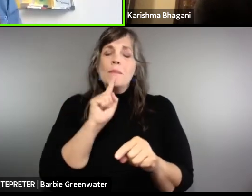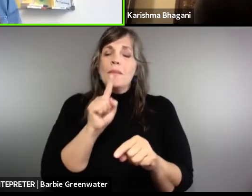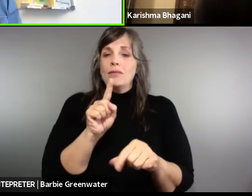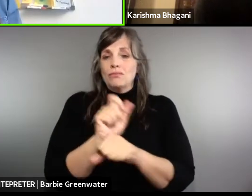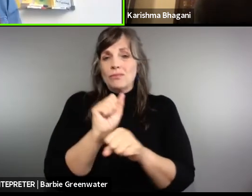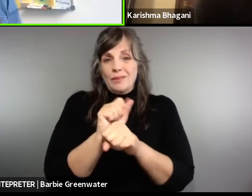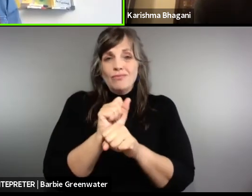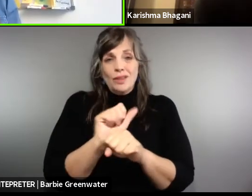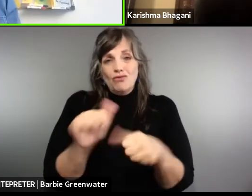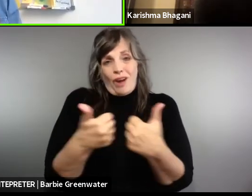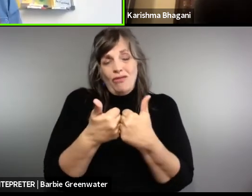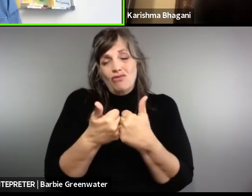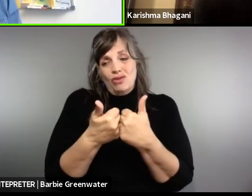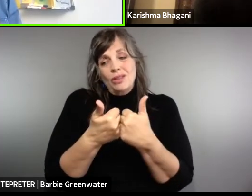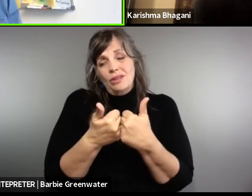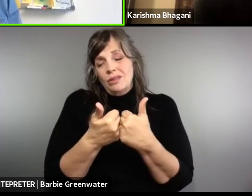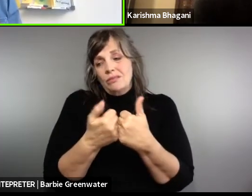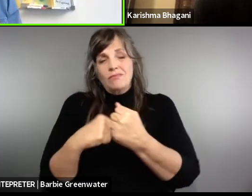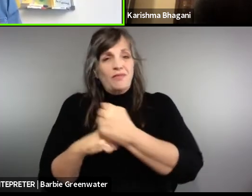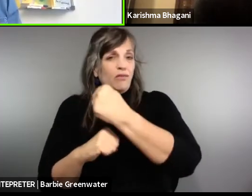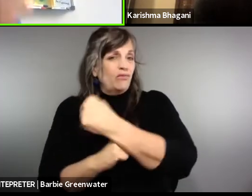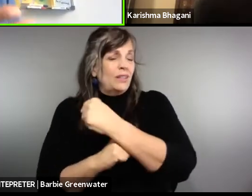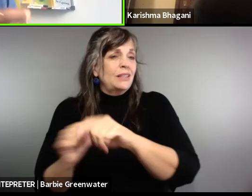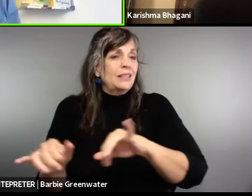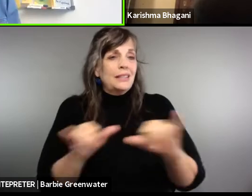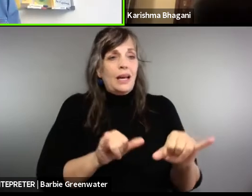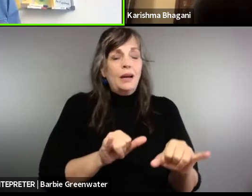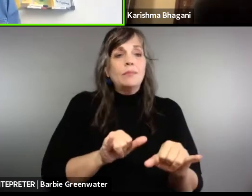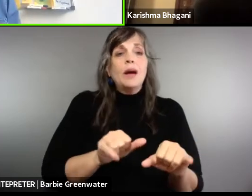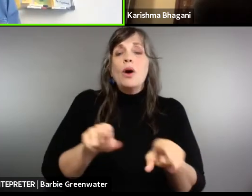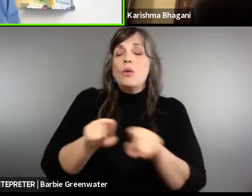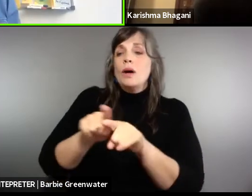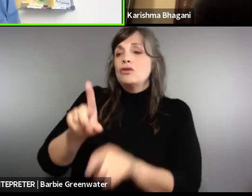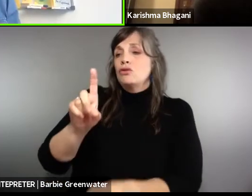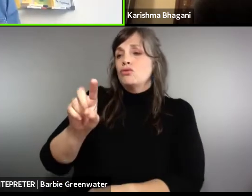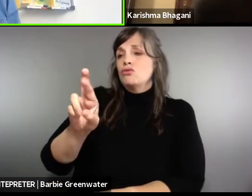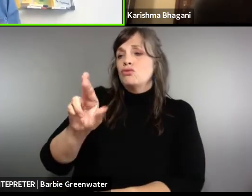And we also do a dramaturgy lab and what we're gonna be doing something actually